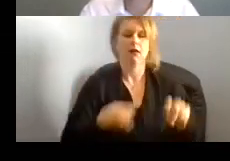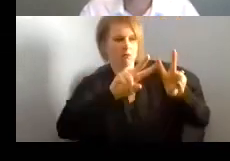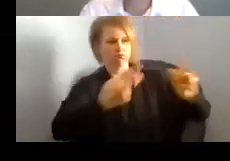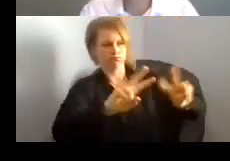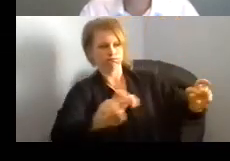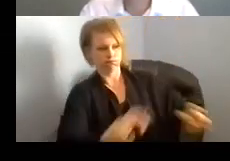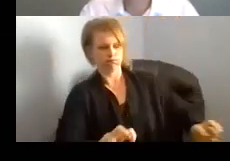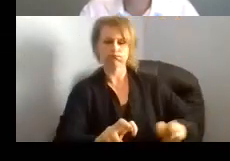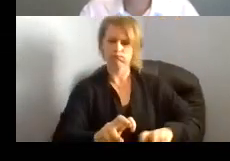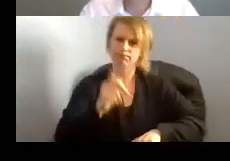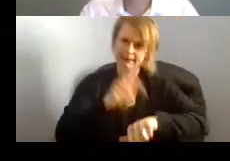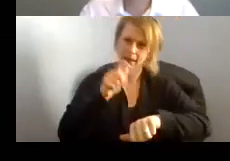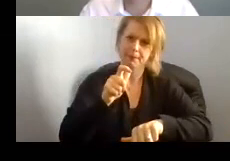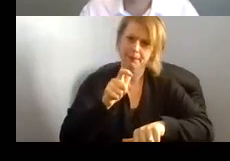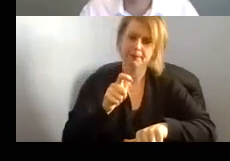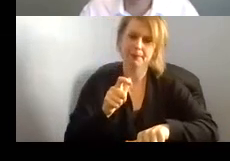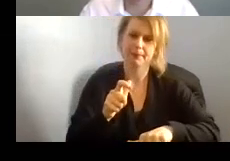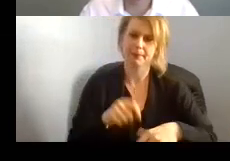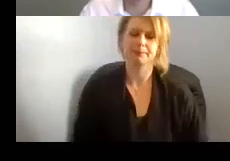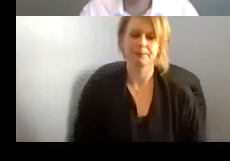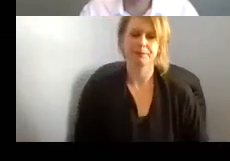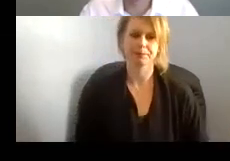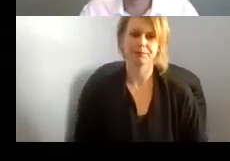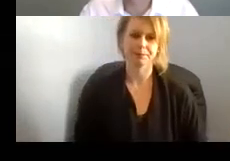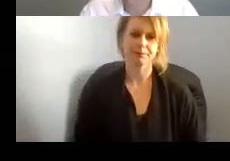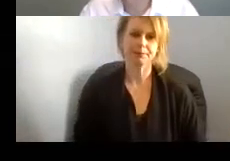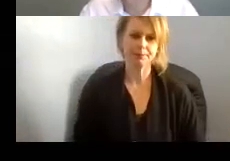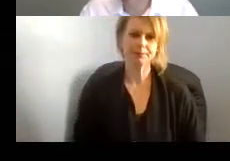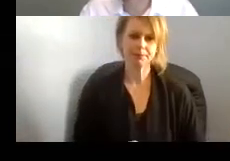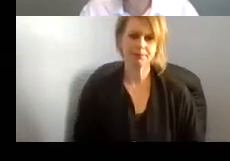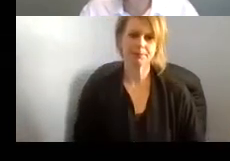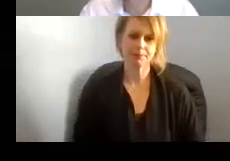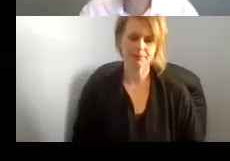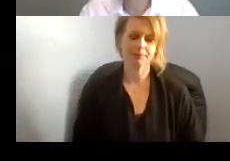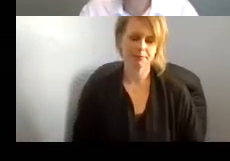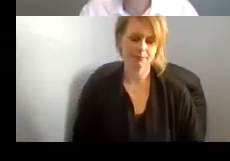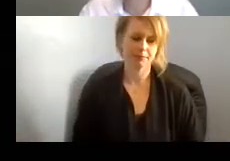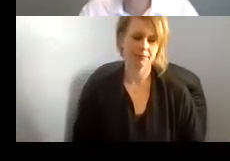way to make sure that you preserve the safety of the individual and others around them. If someone is drinking,